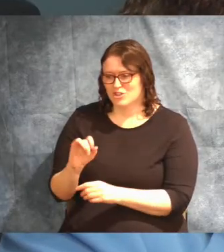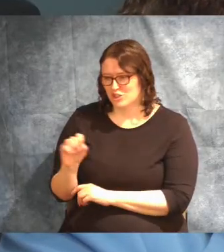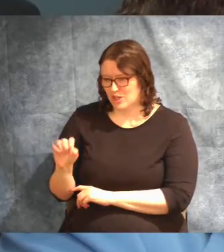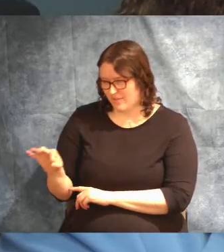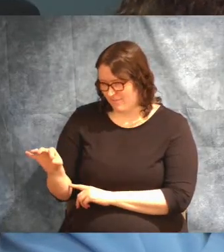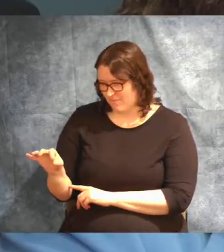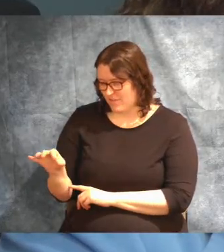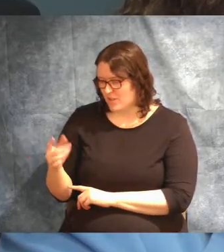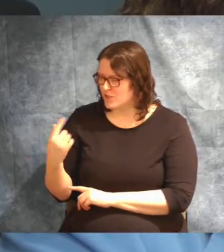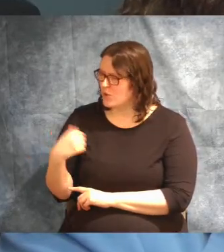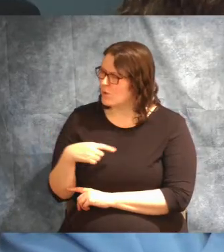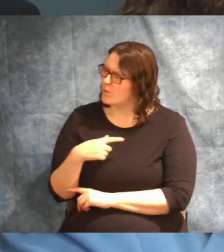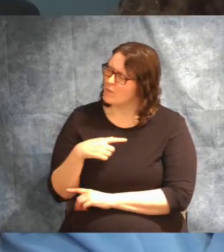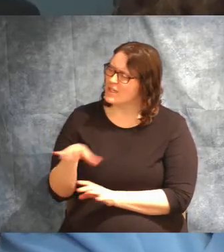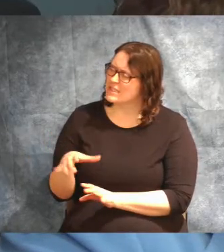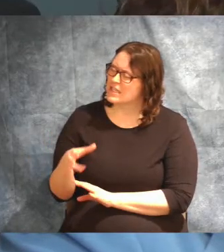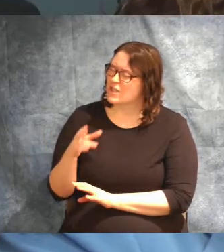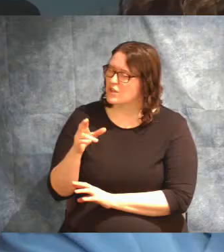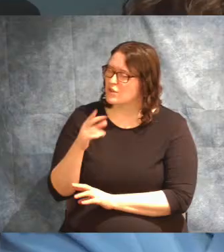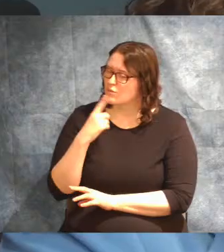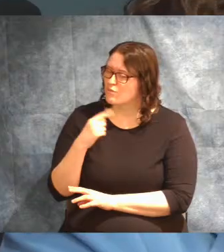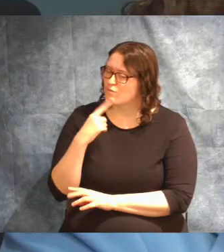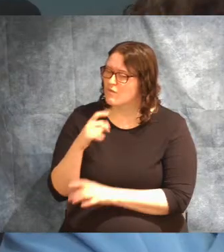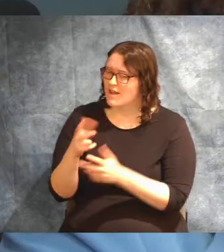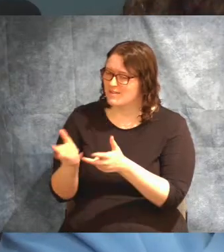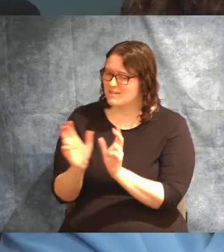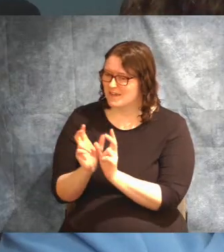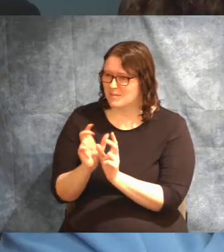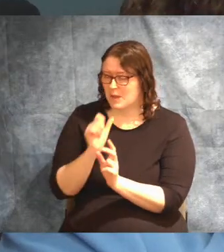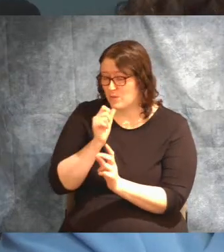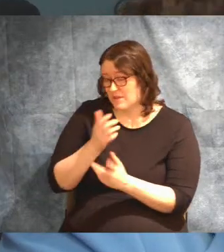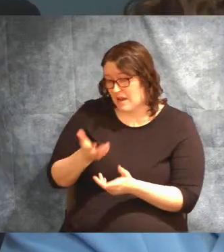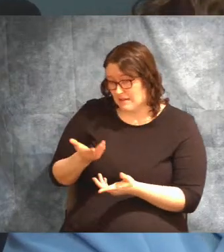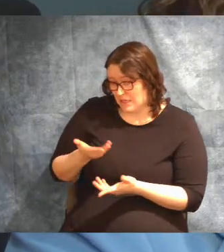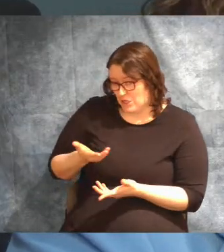when we did the reds, I wasn't here. I don't know if my colleagues were here. might have been before